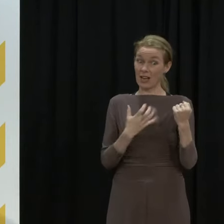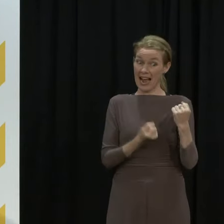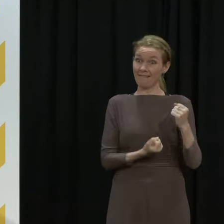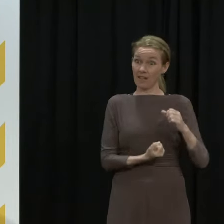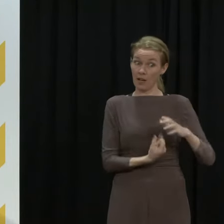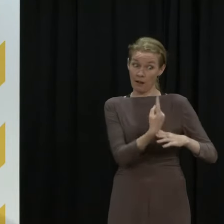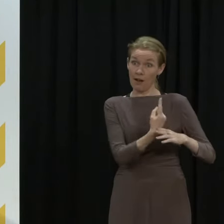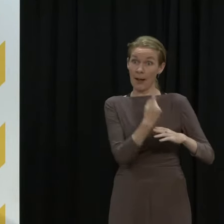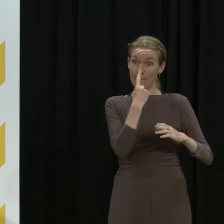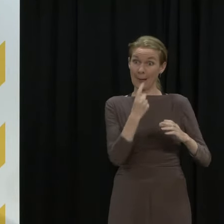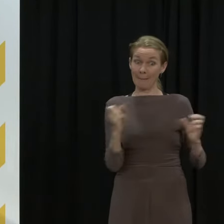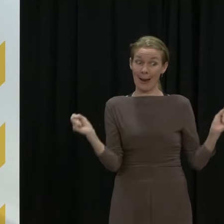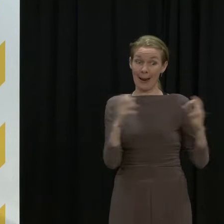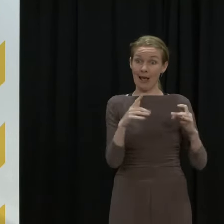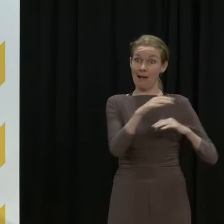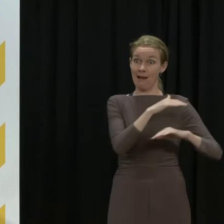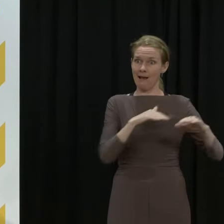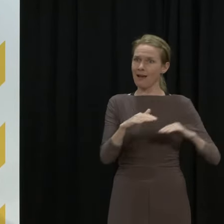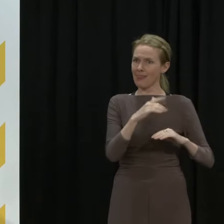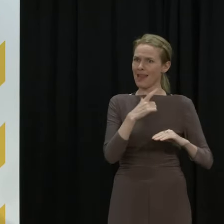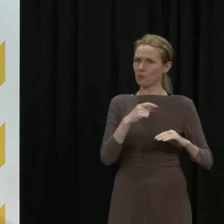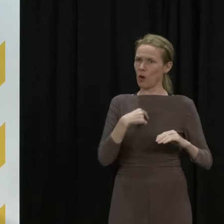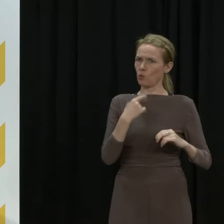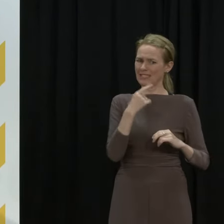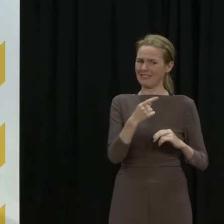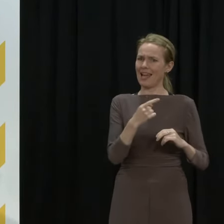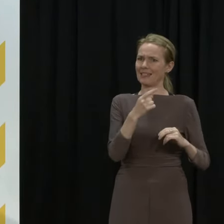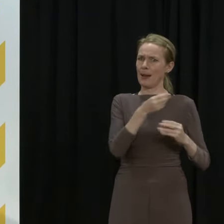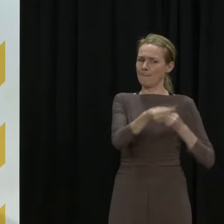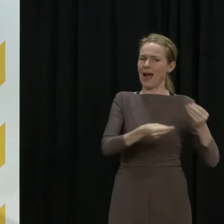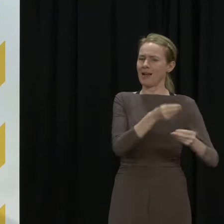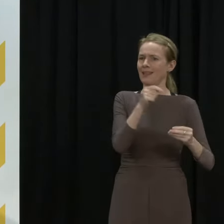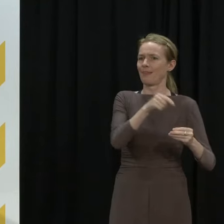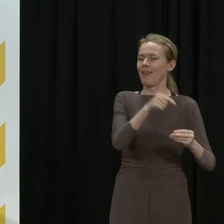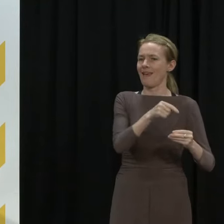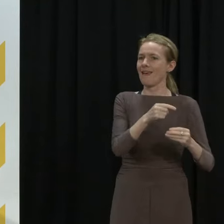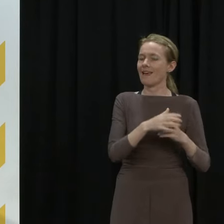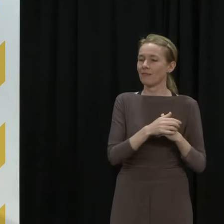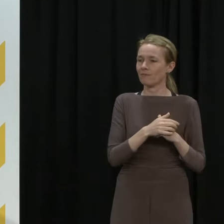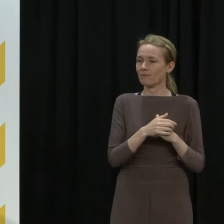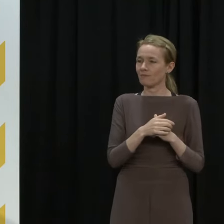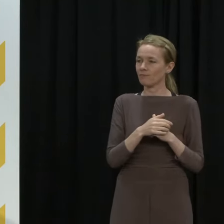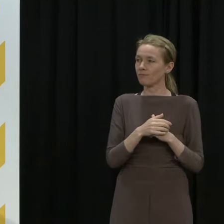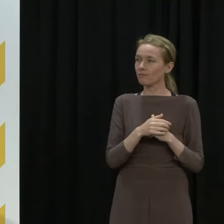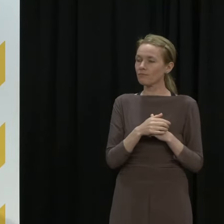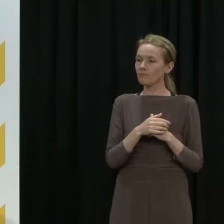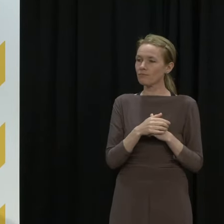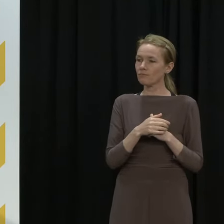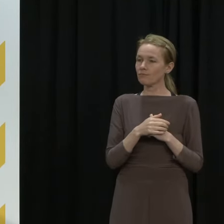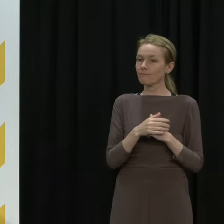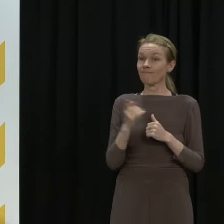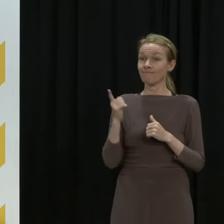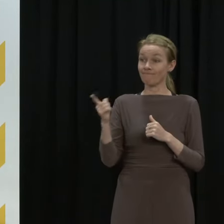as we did with AIG. That was because there was particular events that led to that distinction and in this case, there is an event and that is the reason why we have